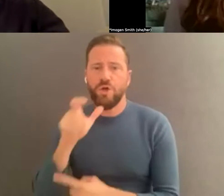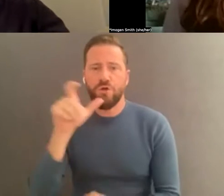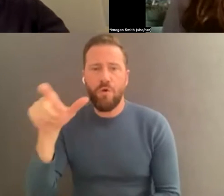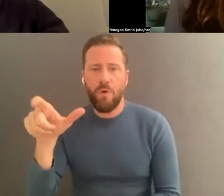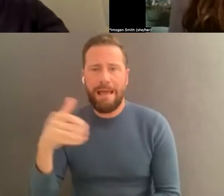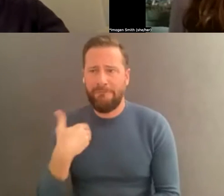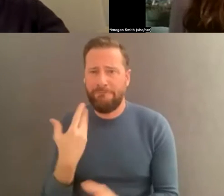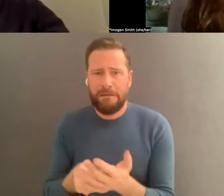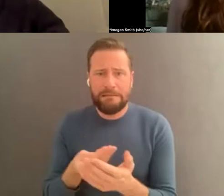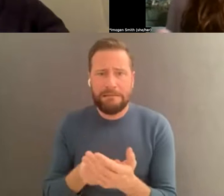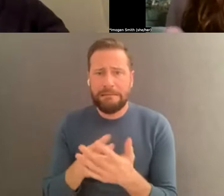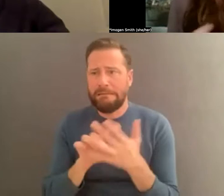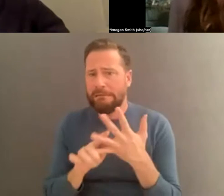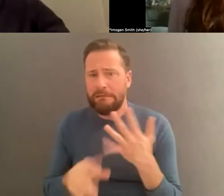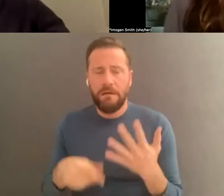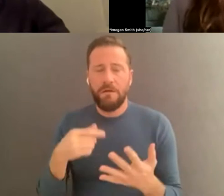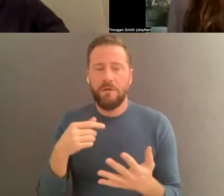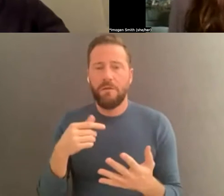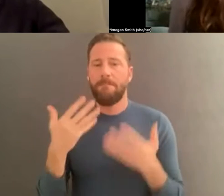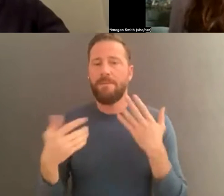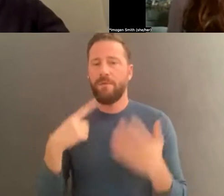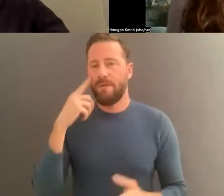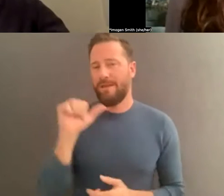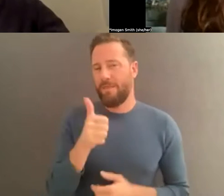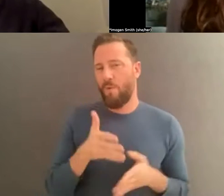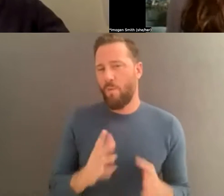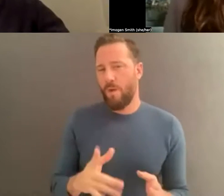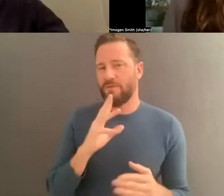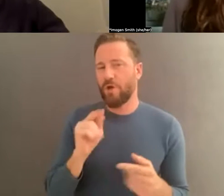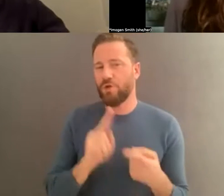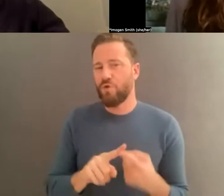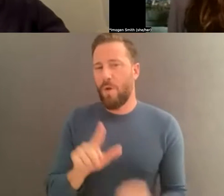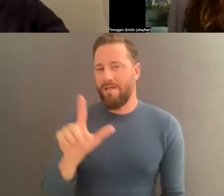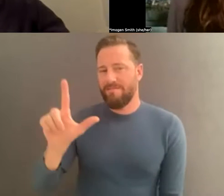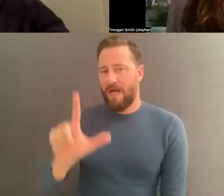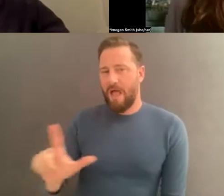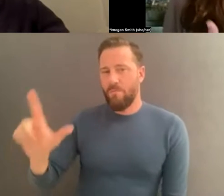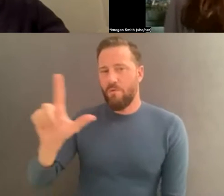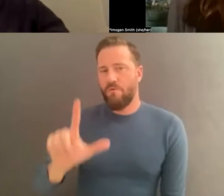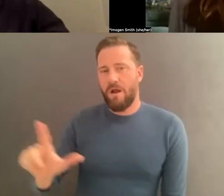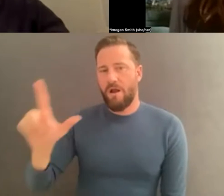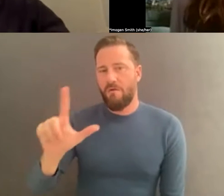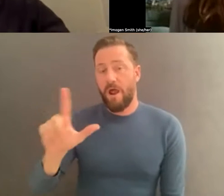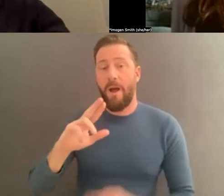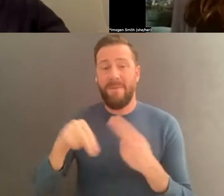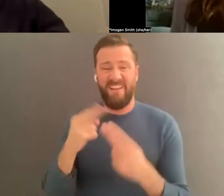consider another route of talking to a library about whether they can help. In some cases, if you do